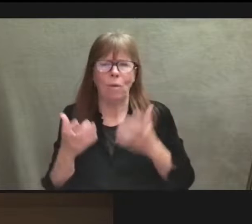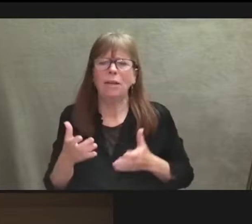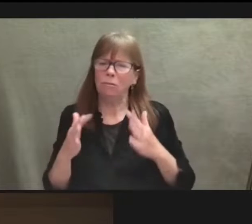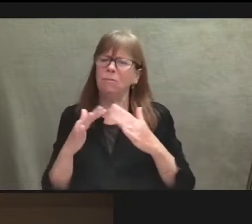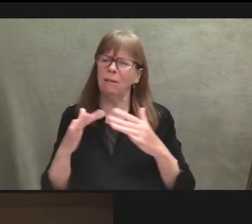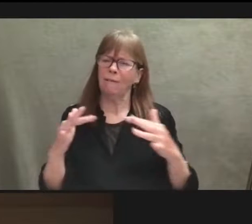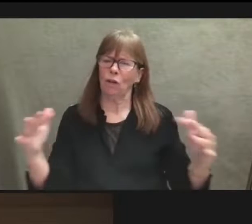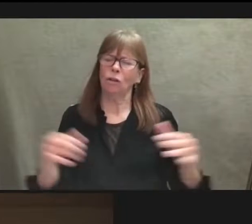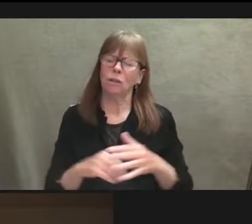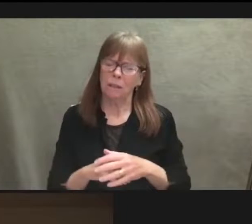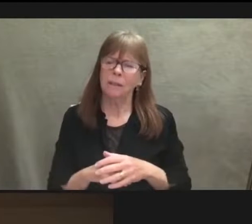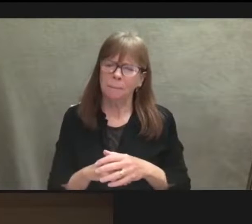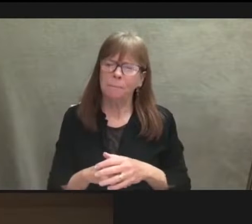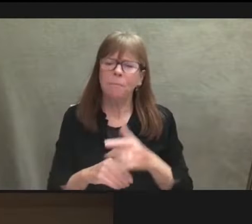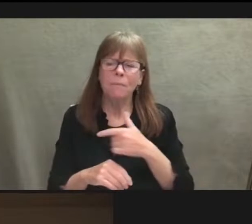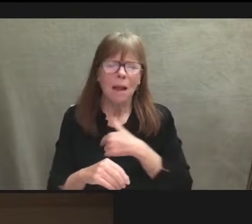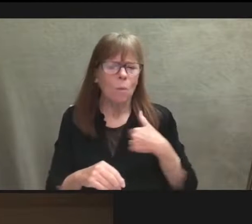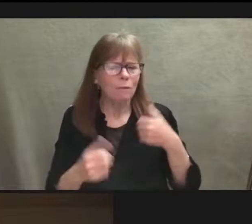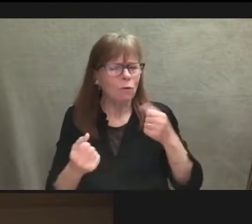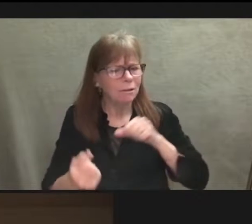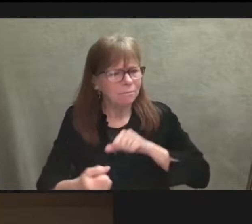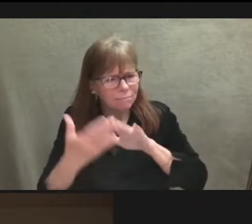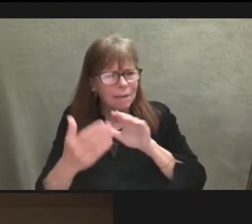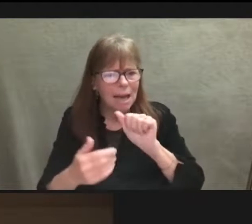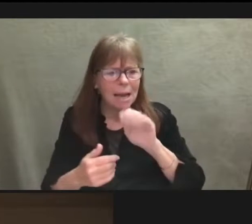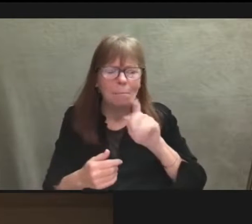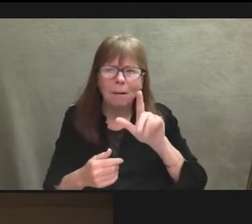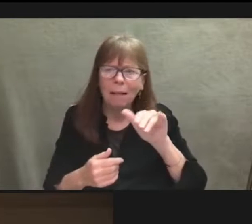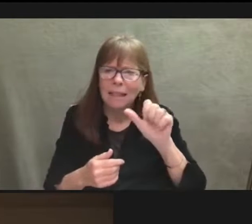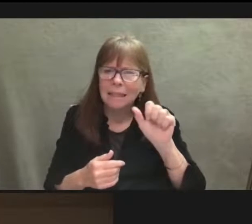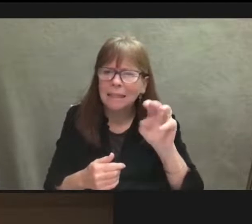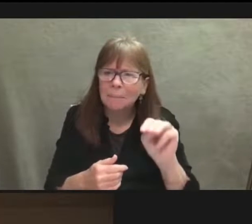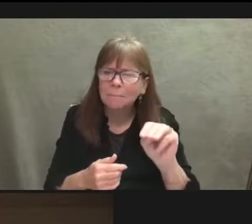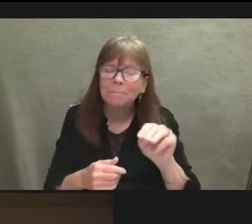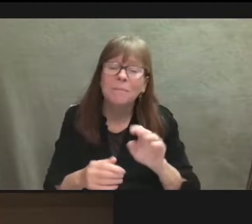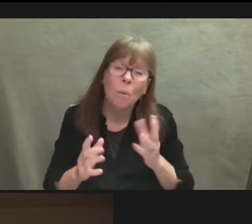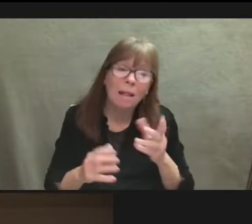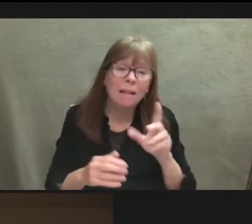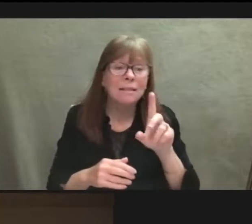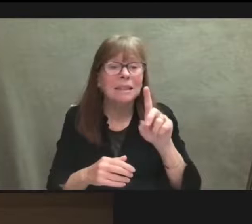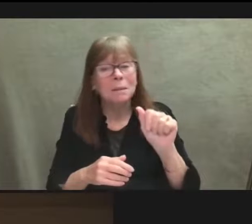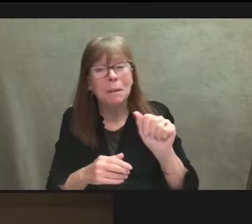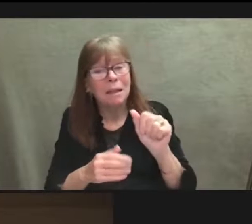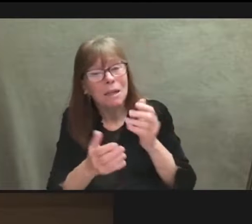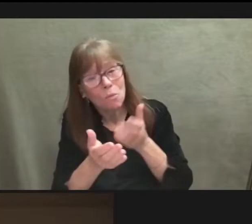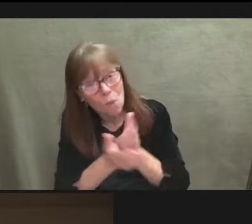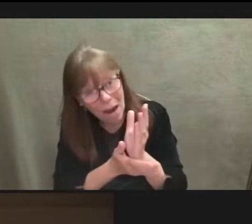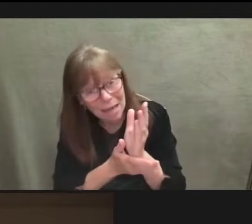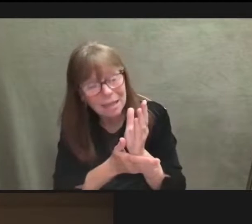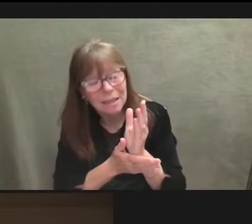address ableism. Well, ableism—disability rights addresses the symptoms of